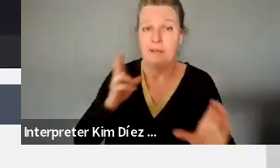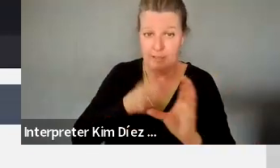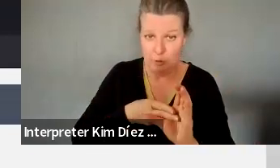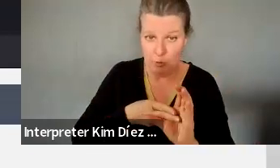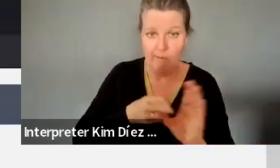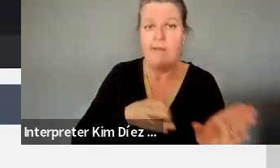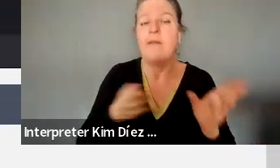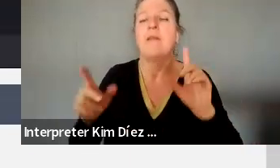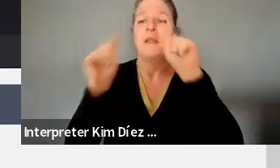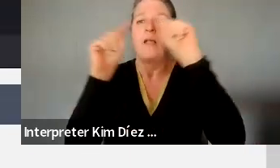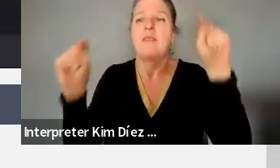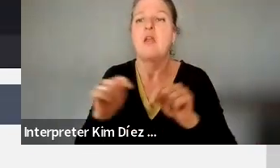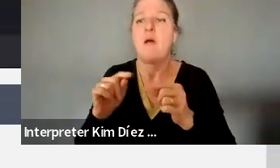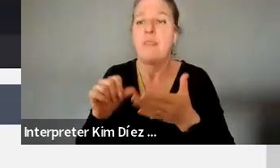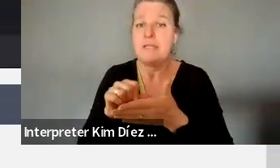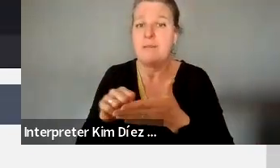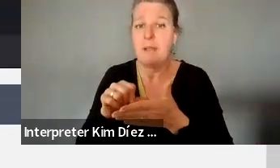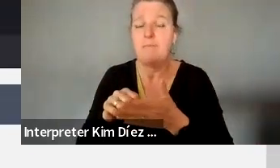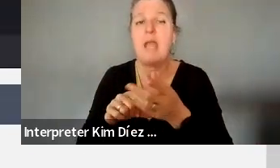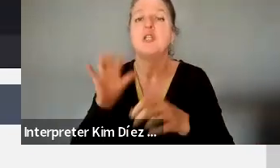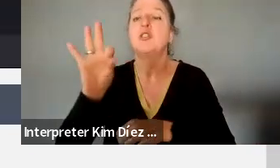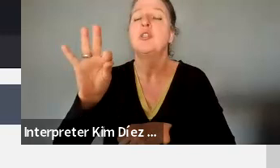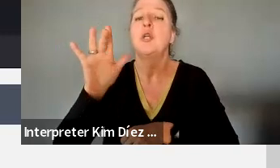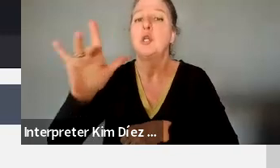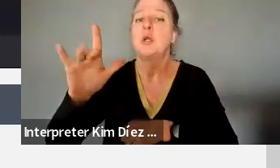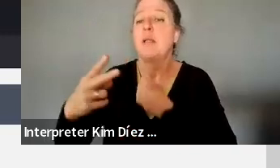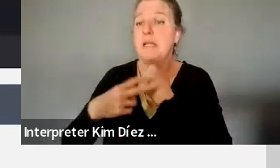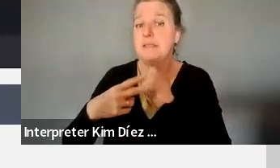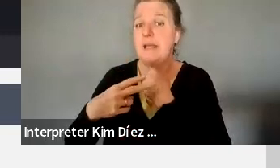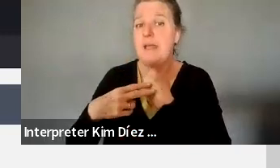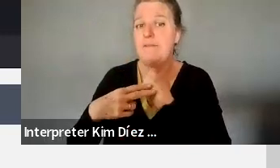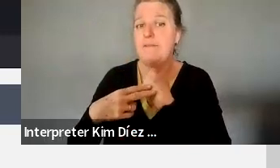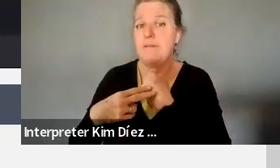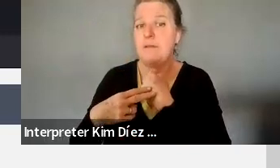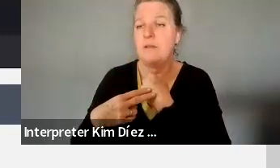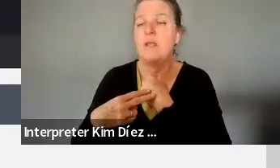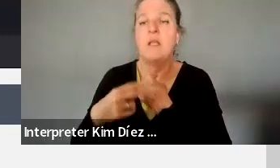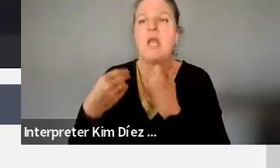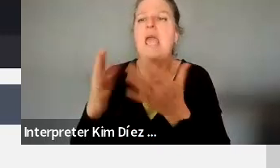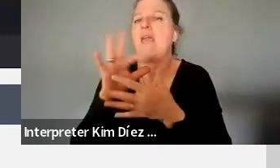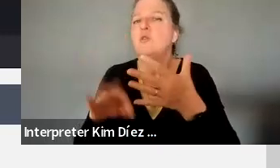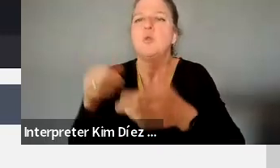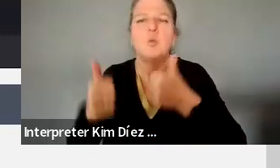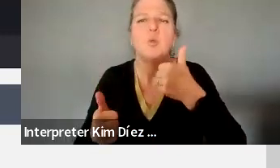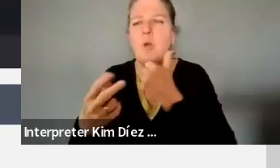when you click the save button, it will give you a choice of what group you want to save it to. So you can see here that we're a part of